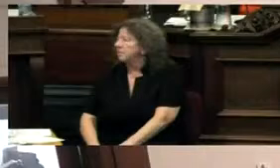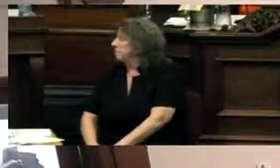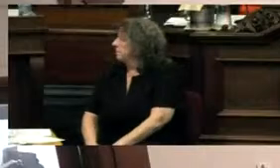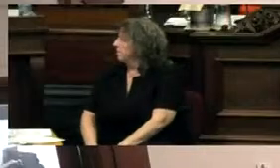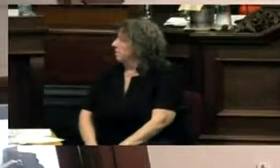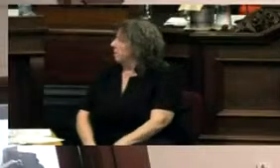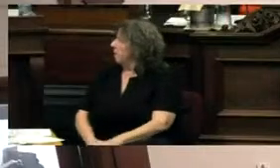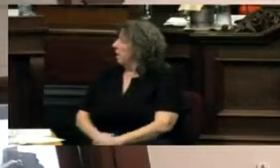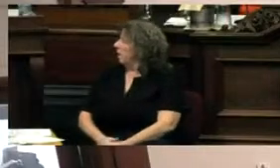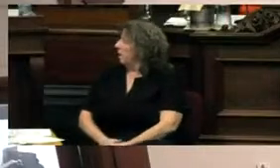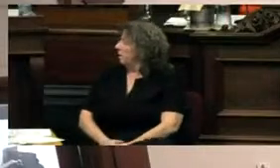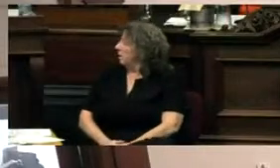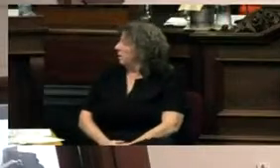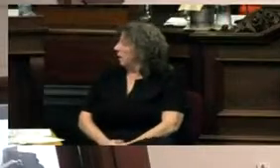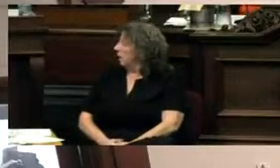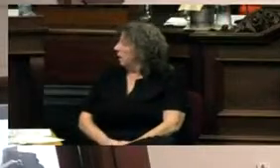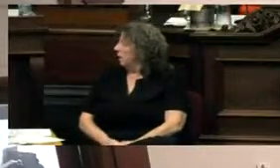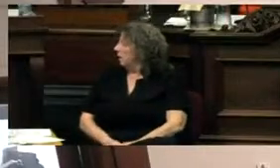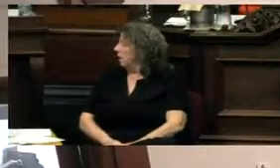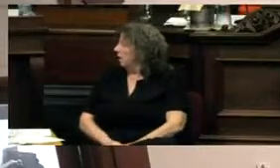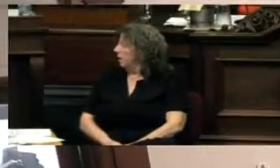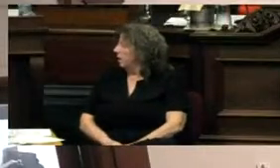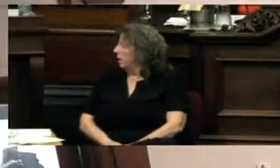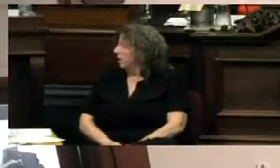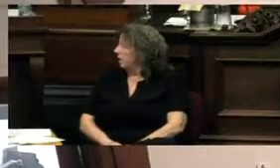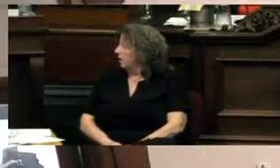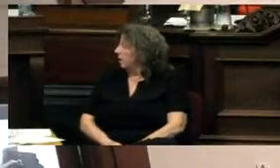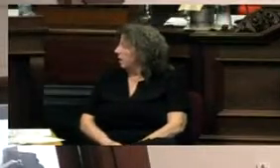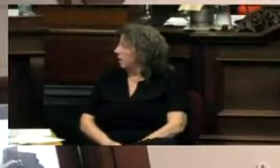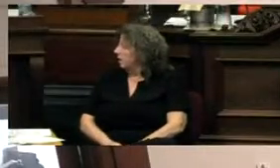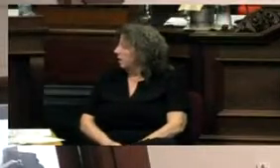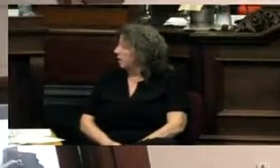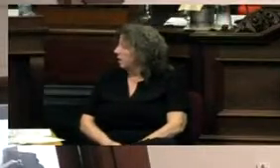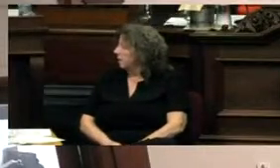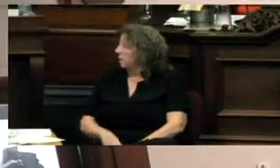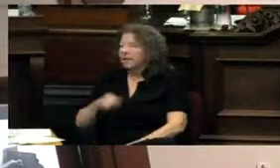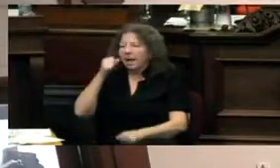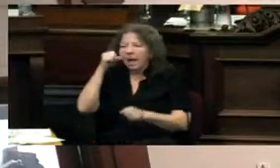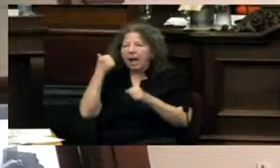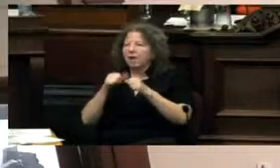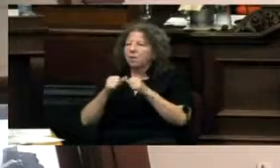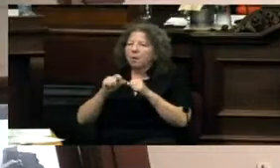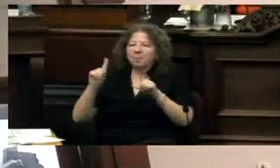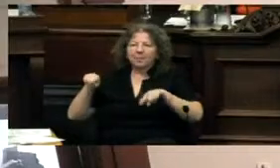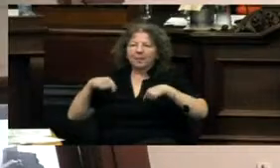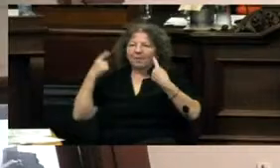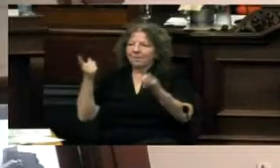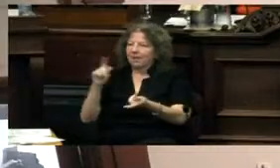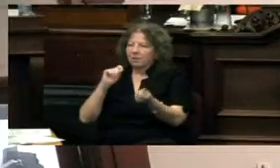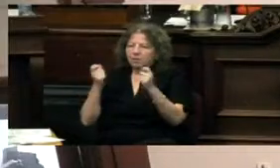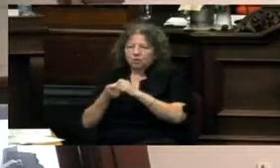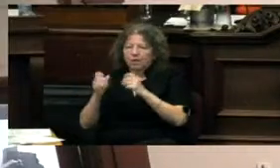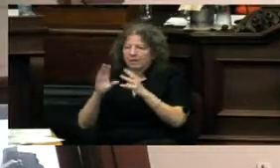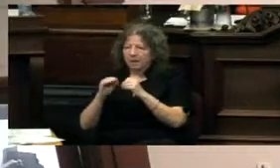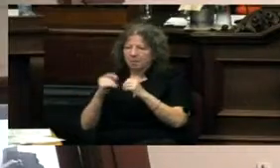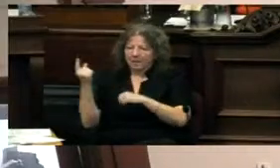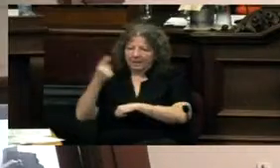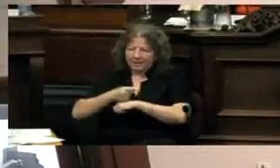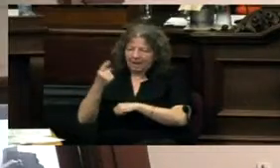to go to my council member, Patterson. Thank you. So we have